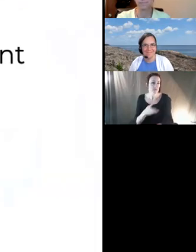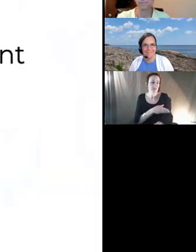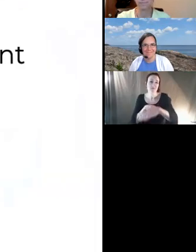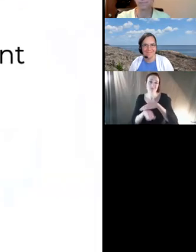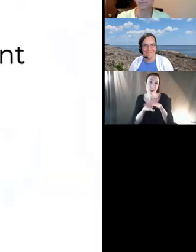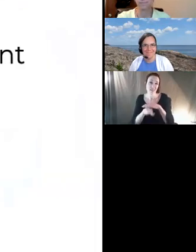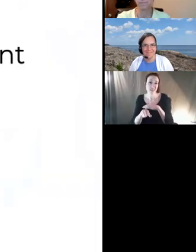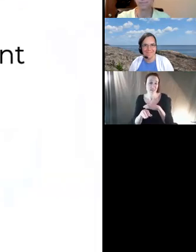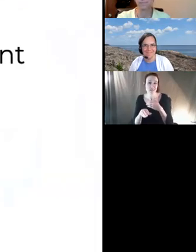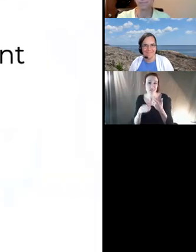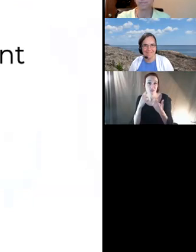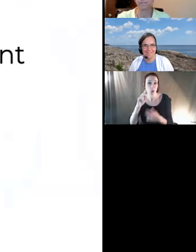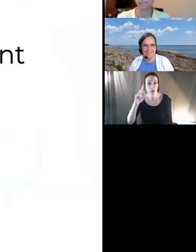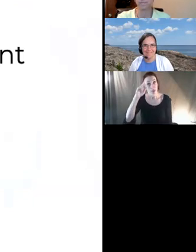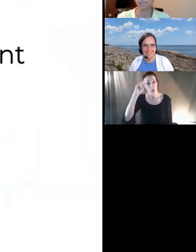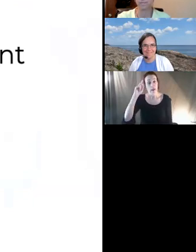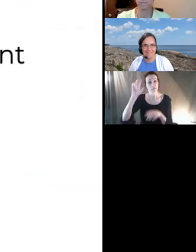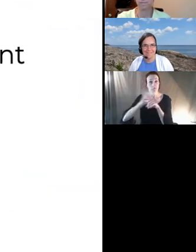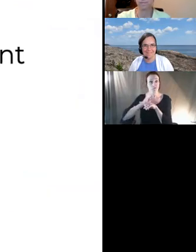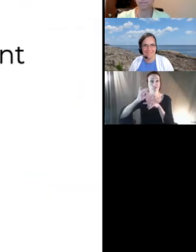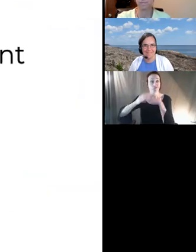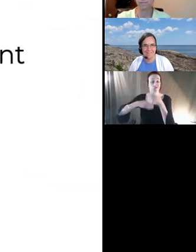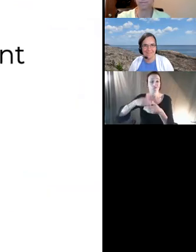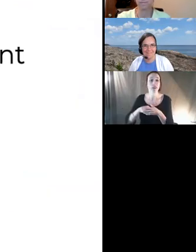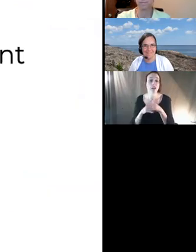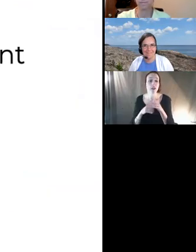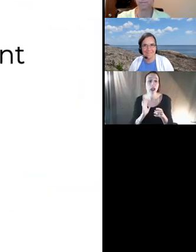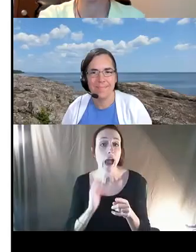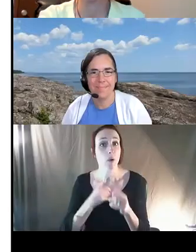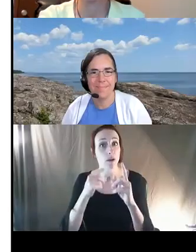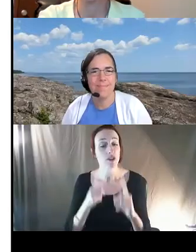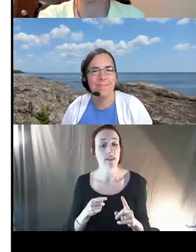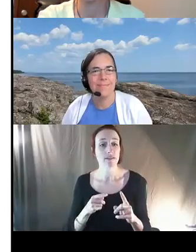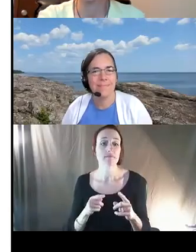Our learning objectives are to identify three barriers that are encountered with people